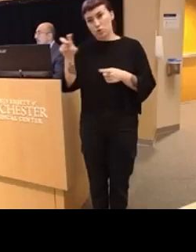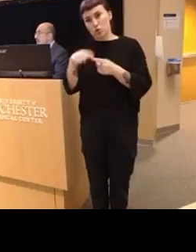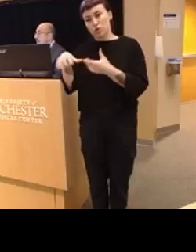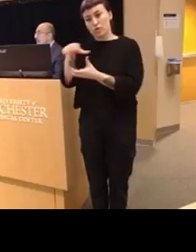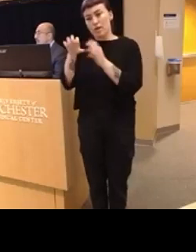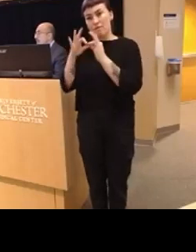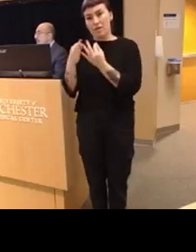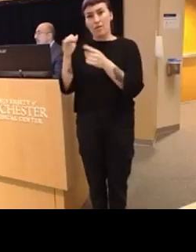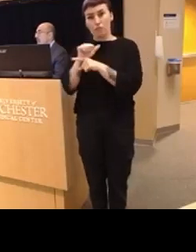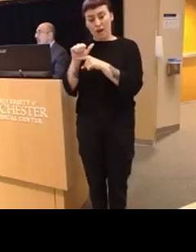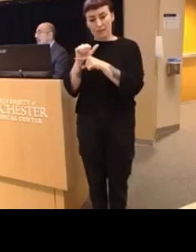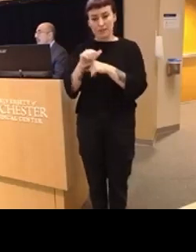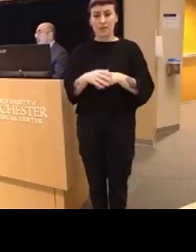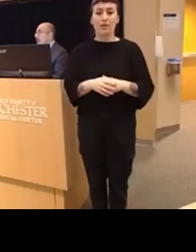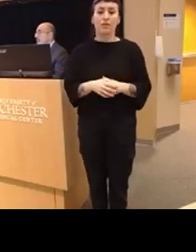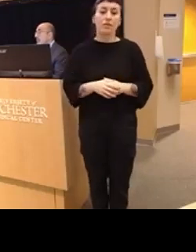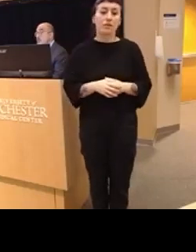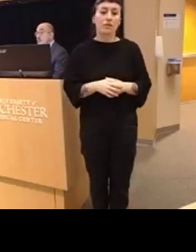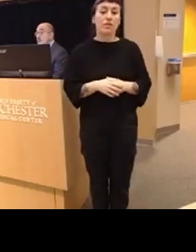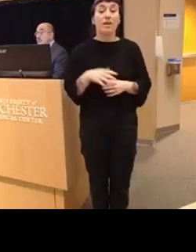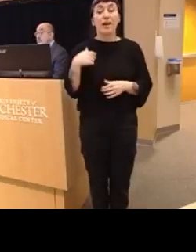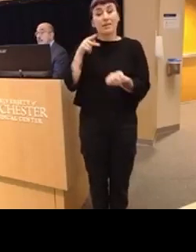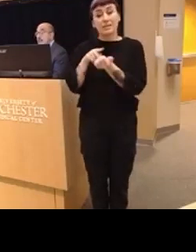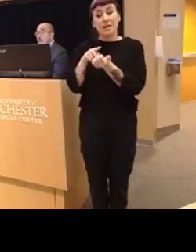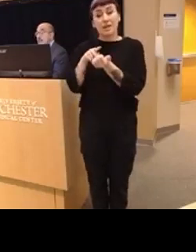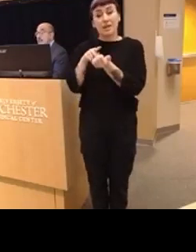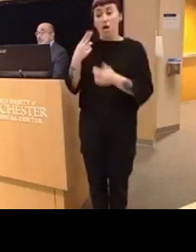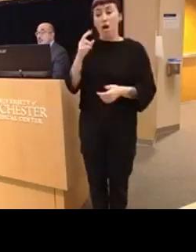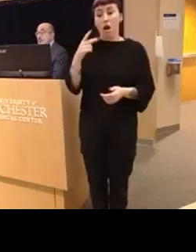Practice Psychiatry residency and then in the Psychiatry piece being at Hopkins and doing all